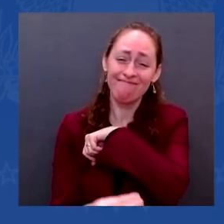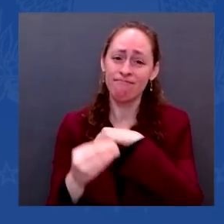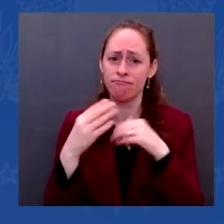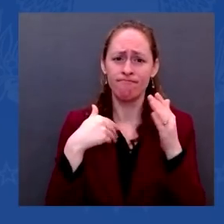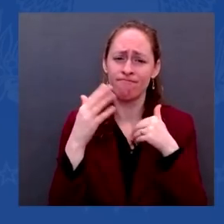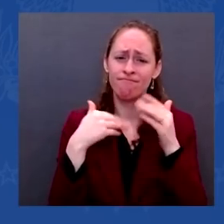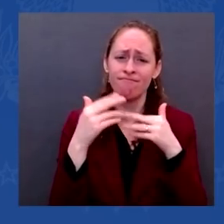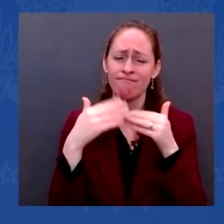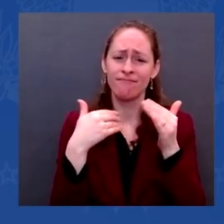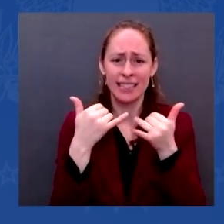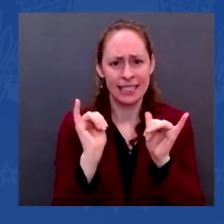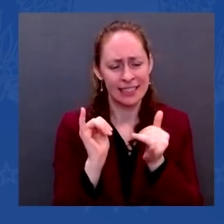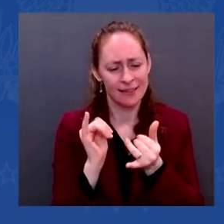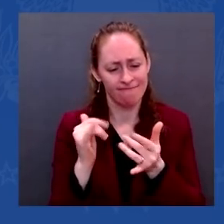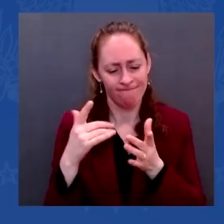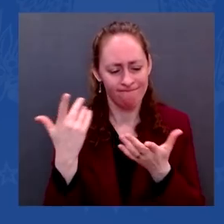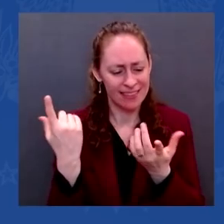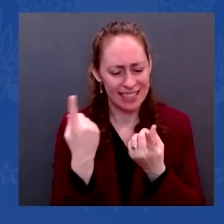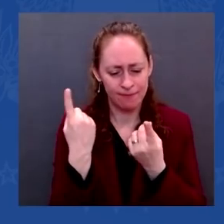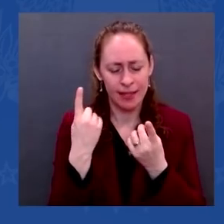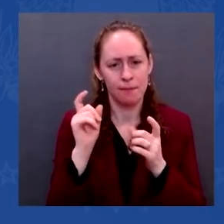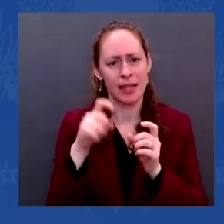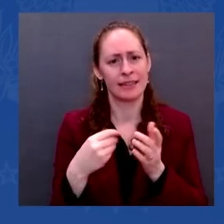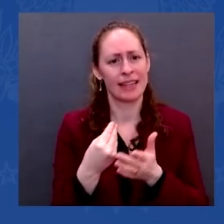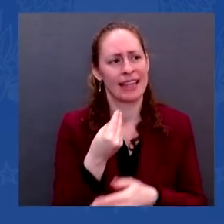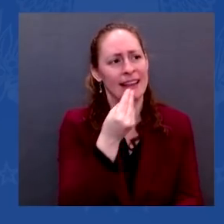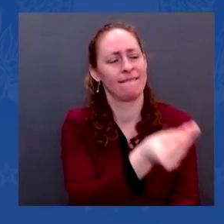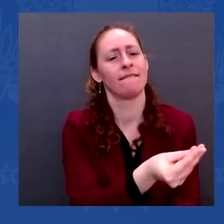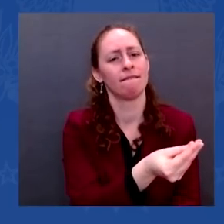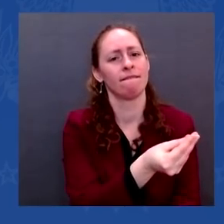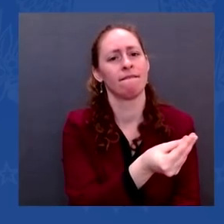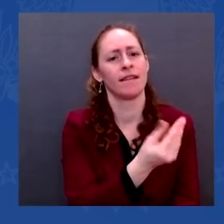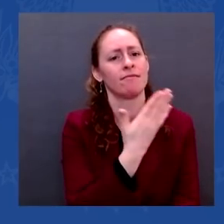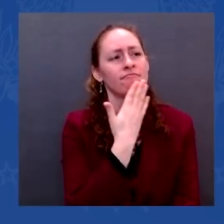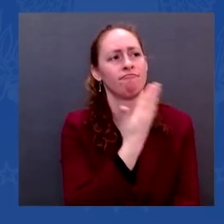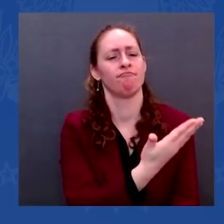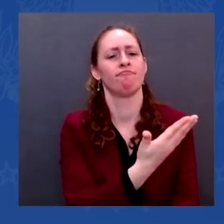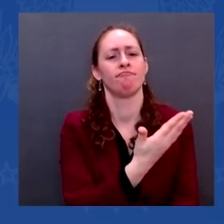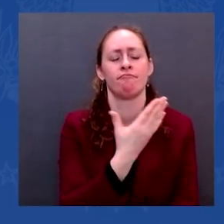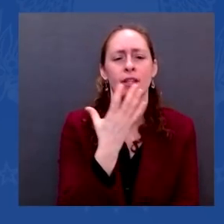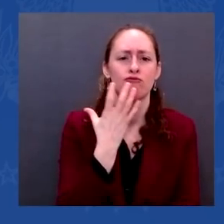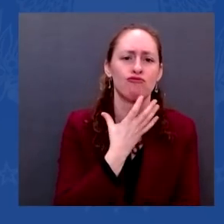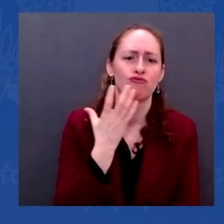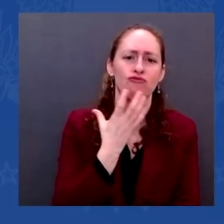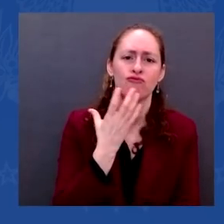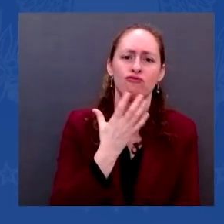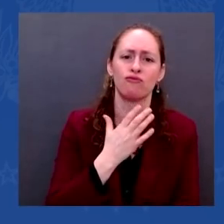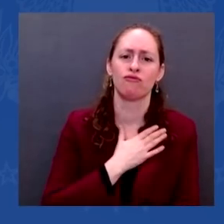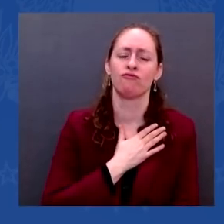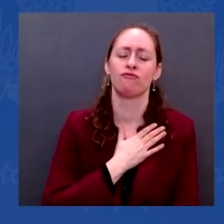It is said a candle shines brightness. And most brightly in the darkness.